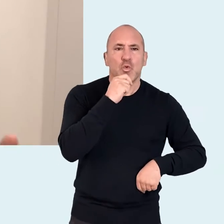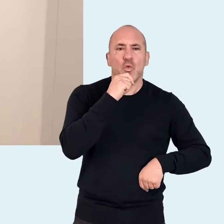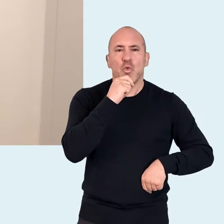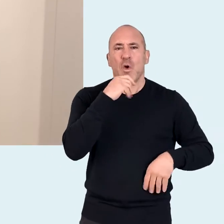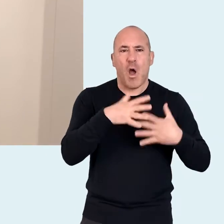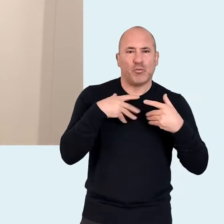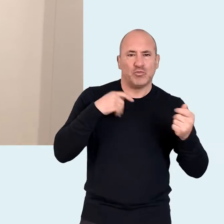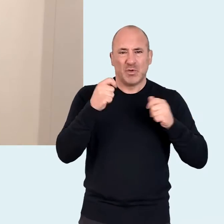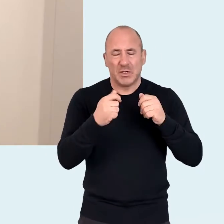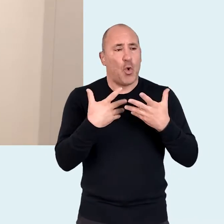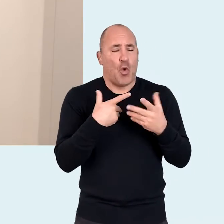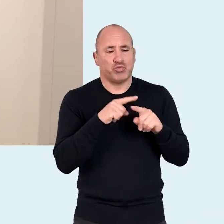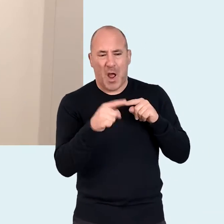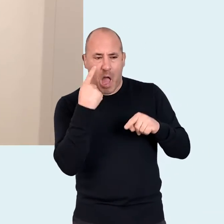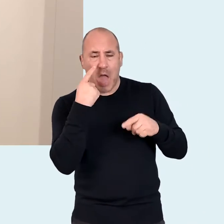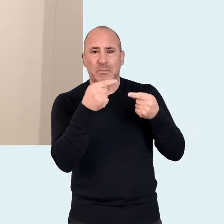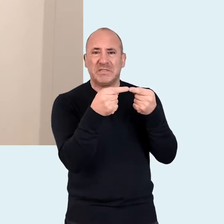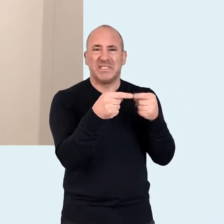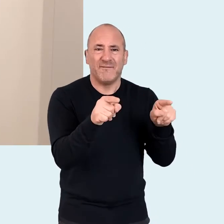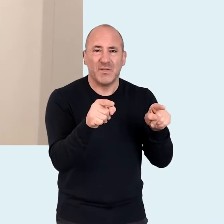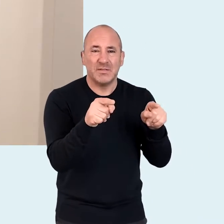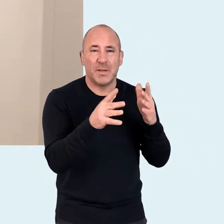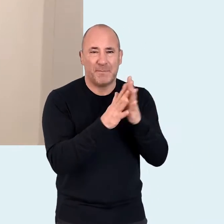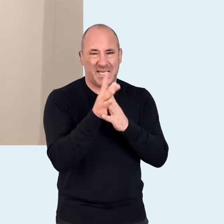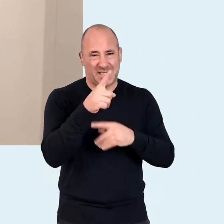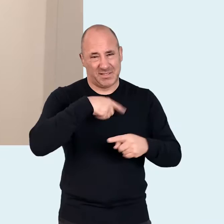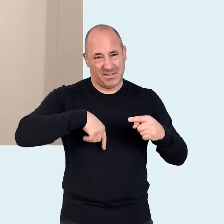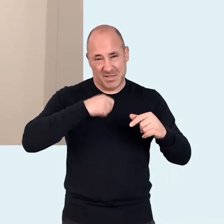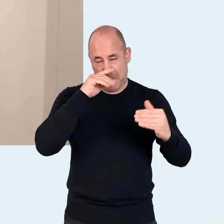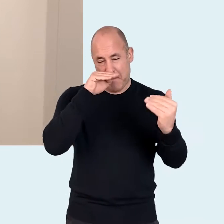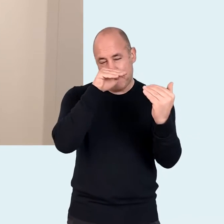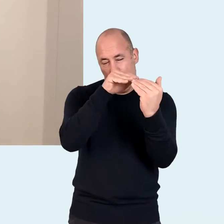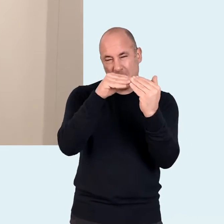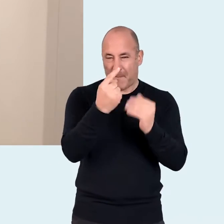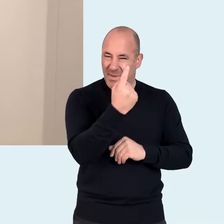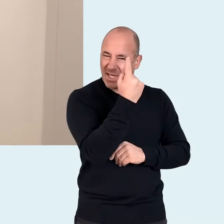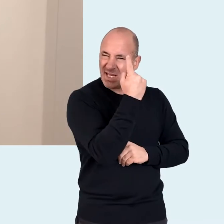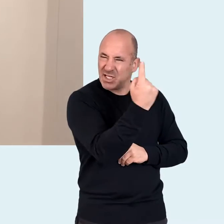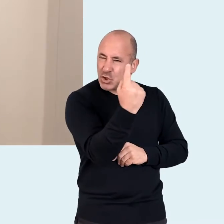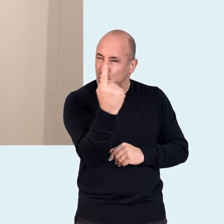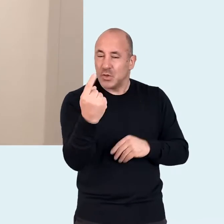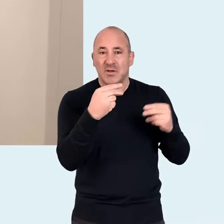feedback on how we might apply or do things differently, I think then we will truly be